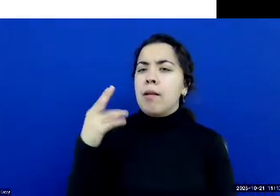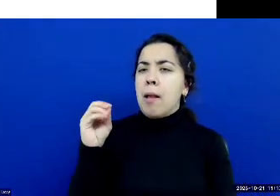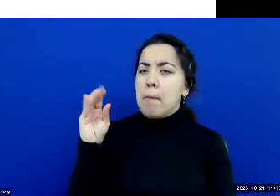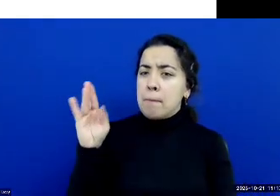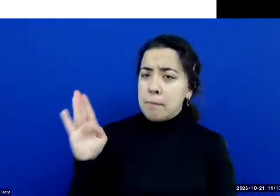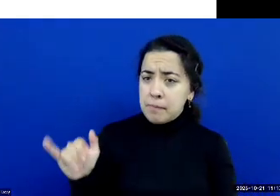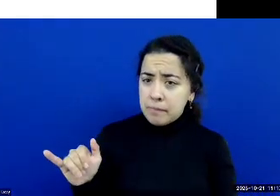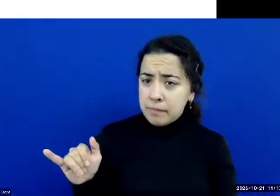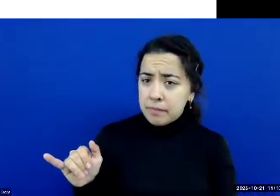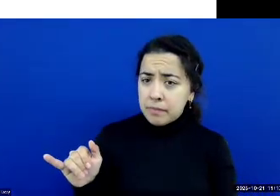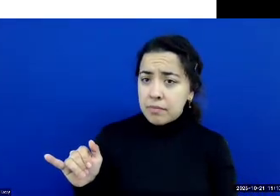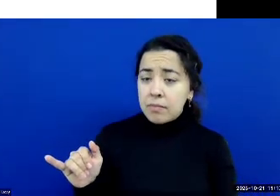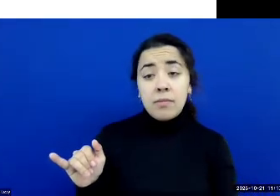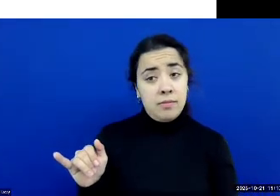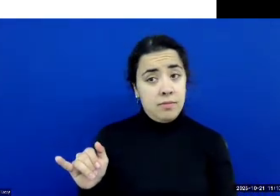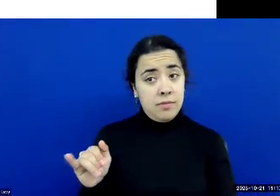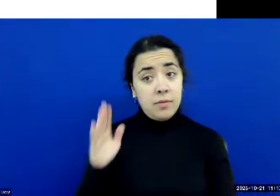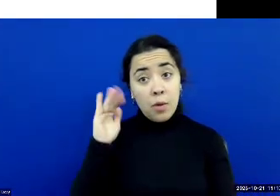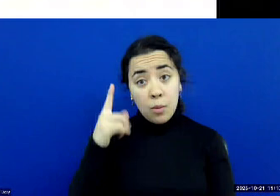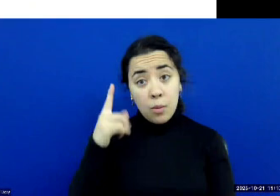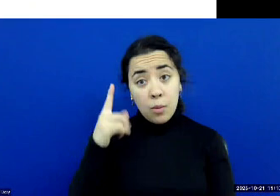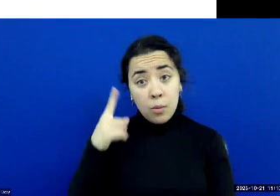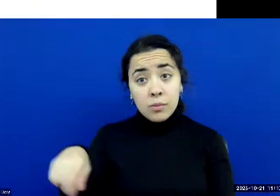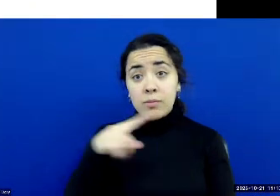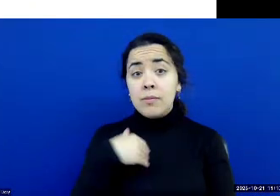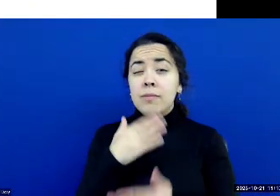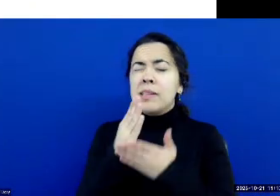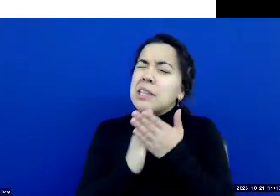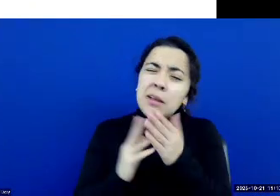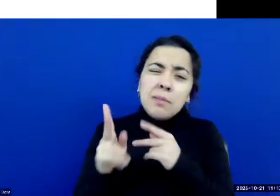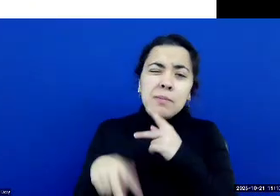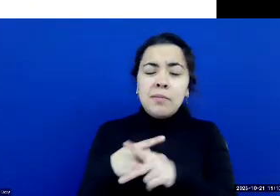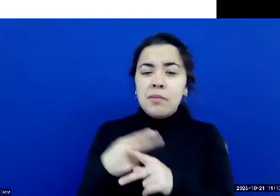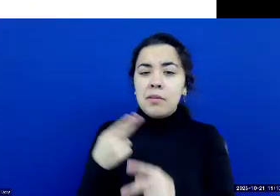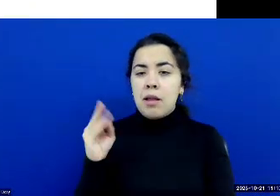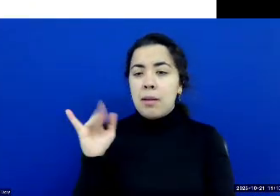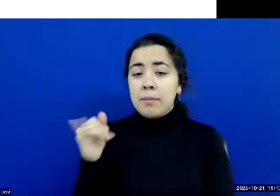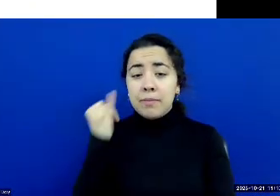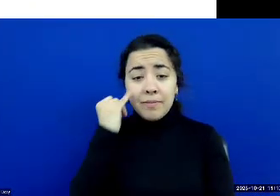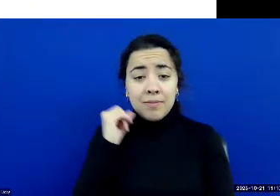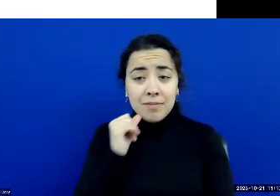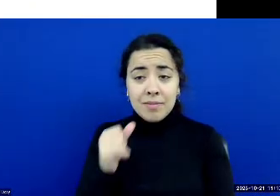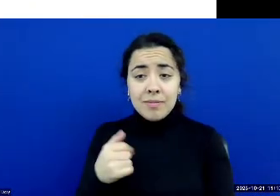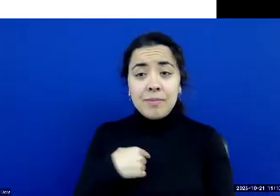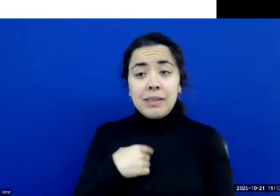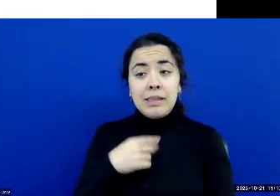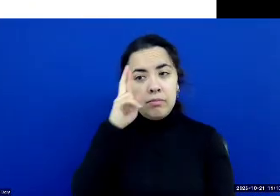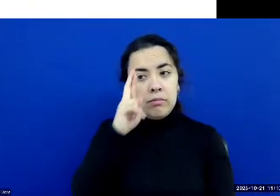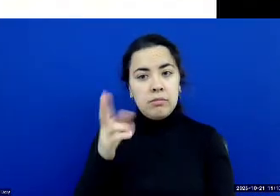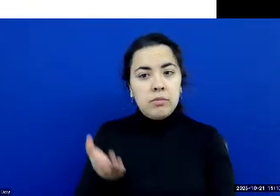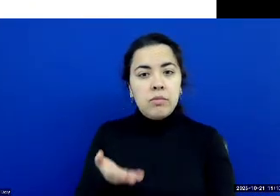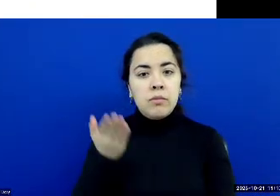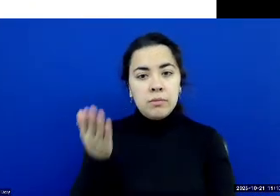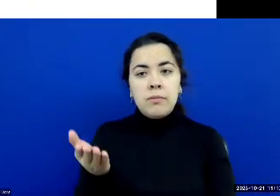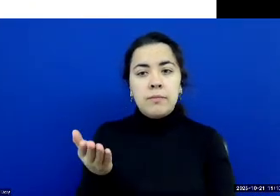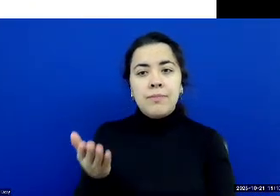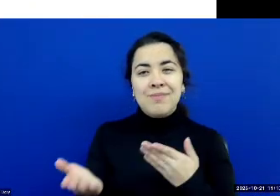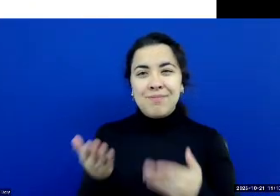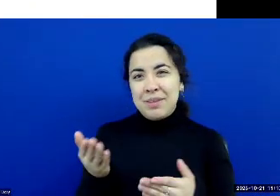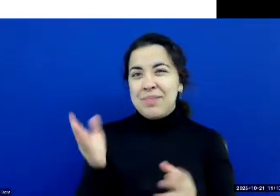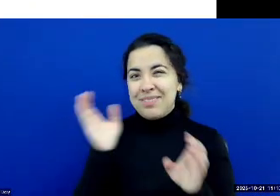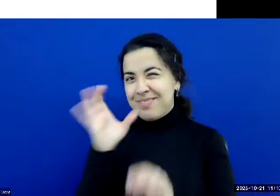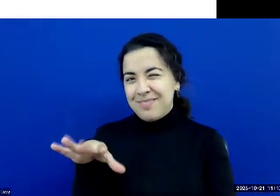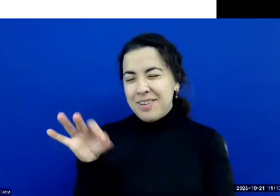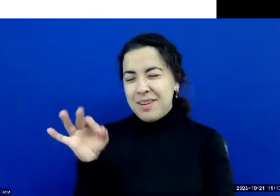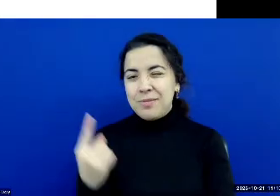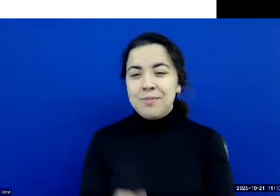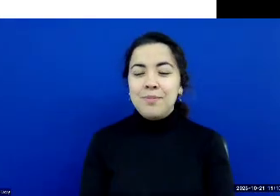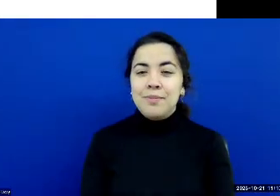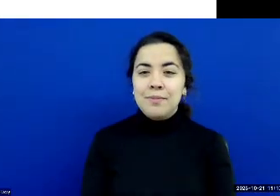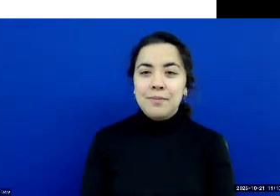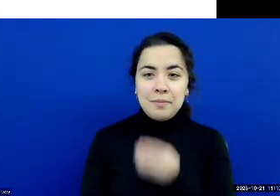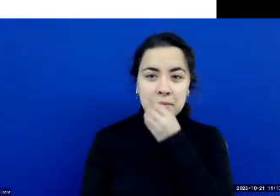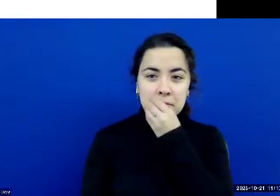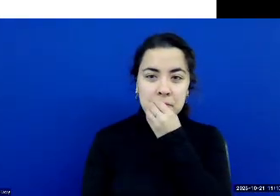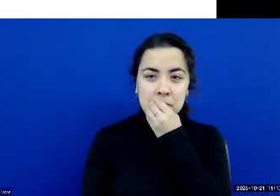Kathleen DeForest: I sincerely, truly hope that everyone on the call has some kind of hobby, and if you don't, I very respectfully suggest that maybe go find one.